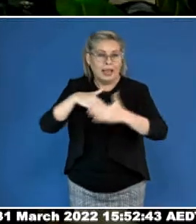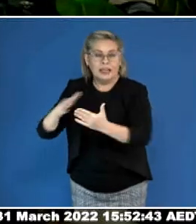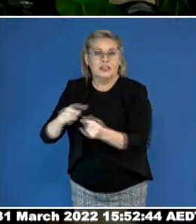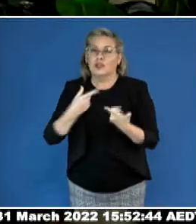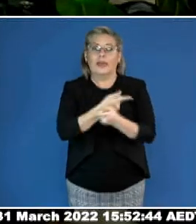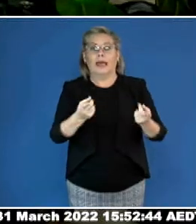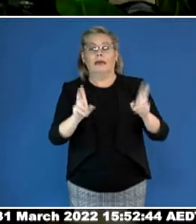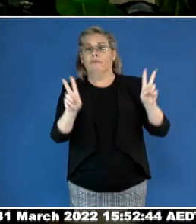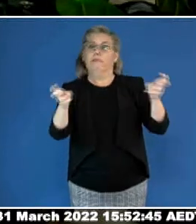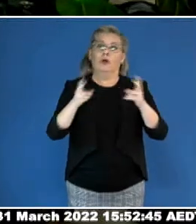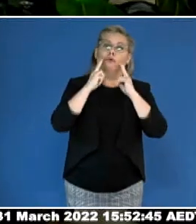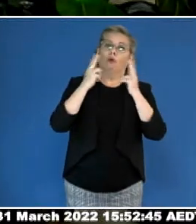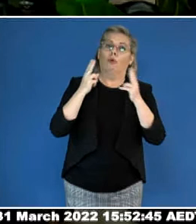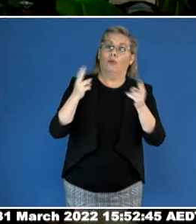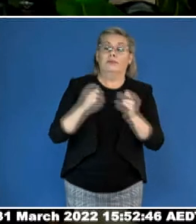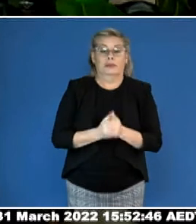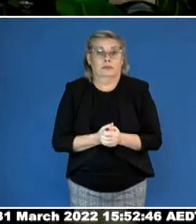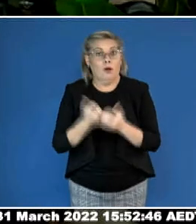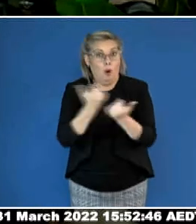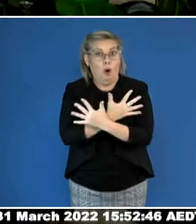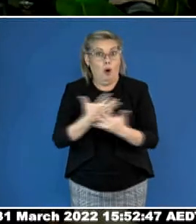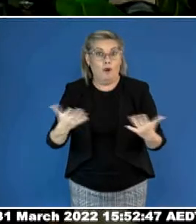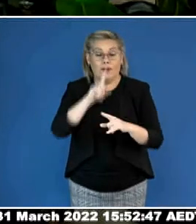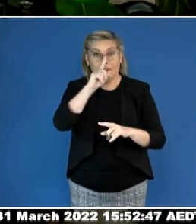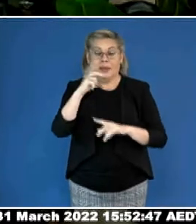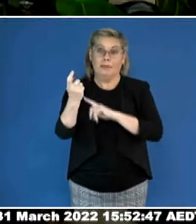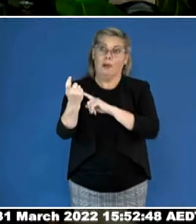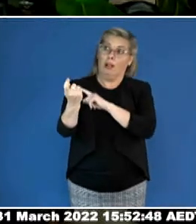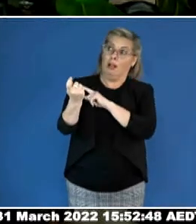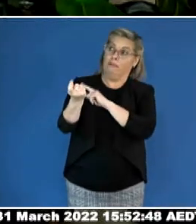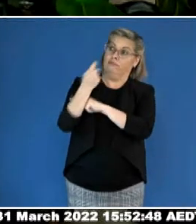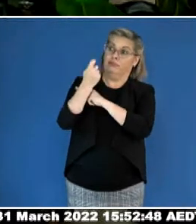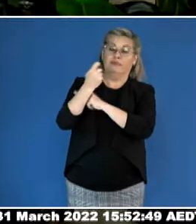We are often the overlooked minority within the minority, within the minority.